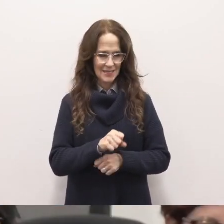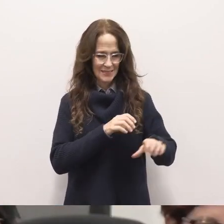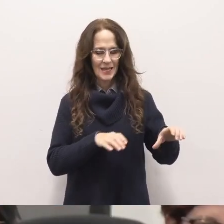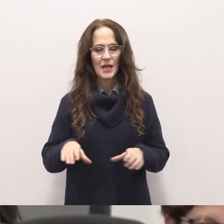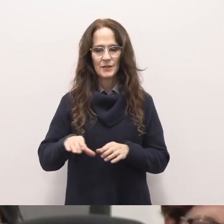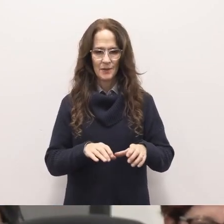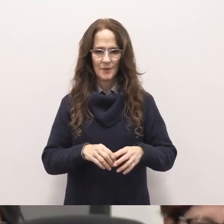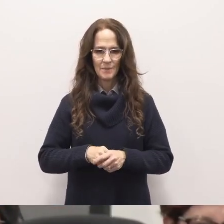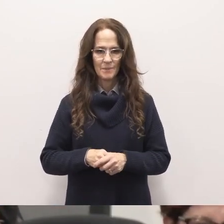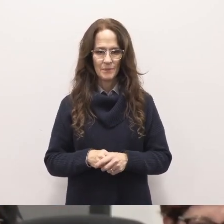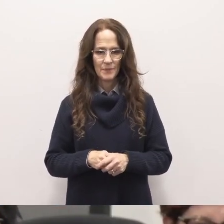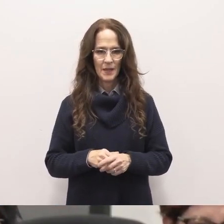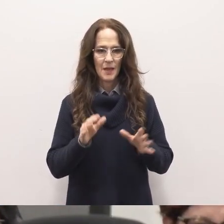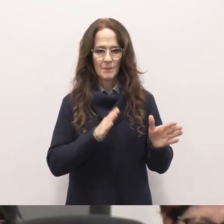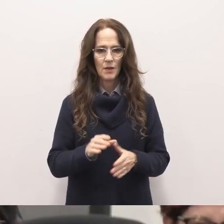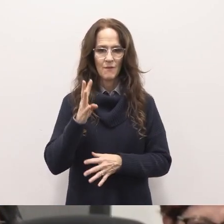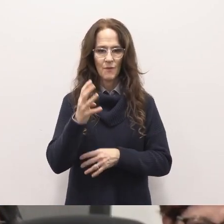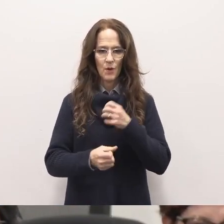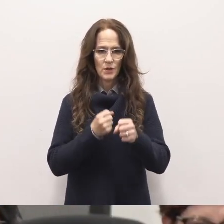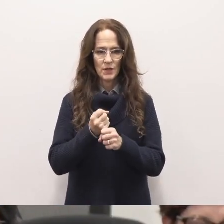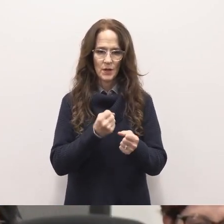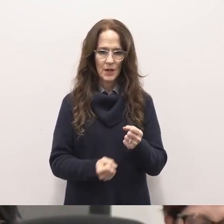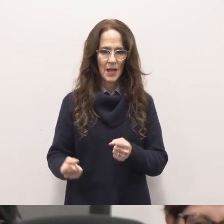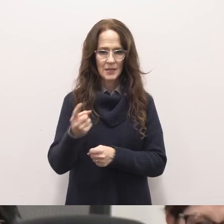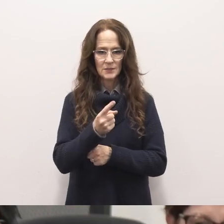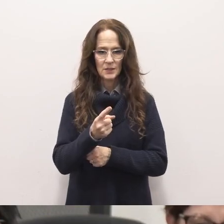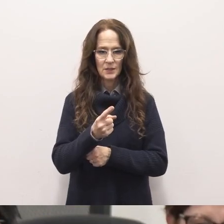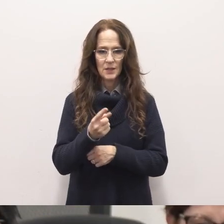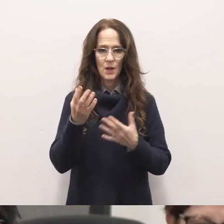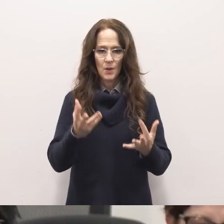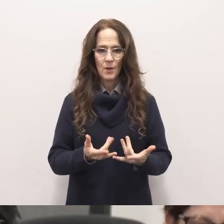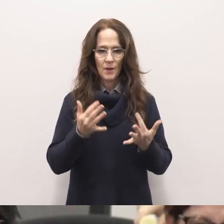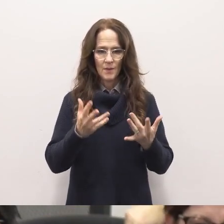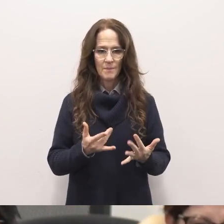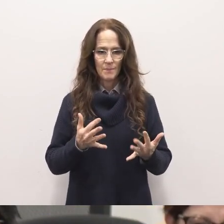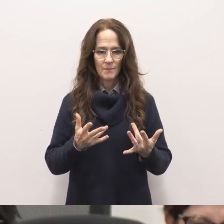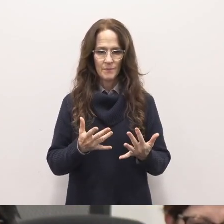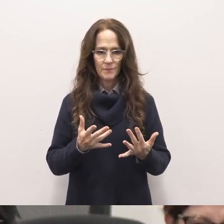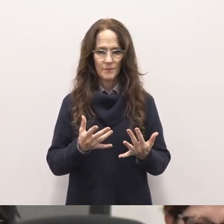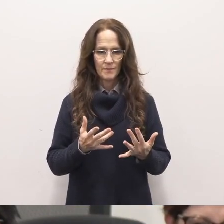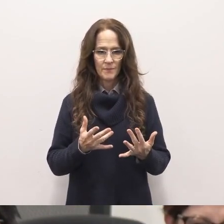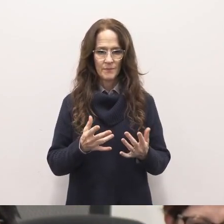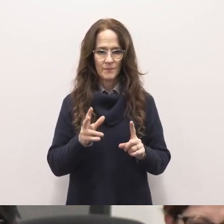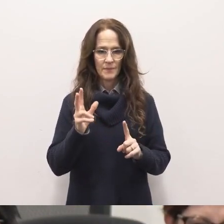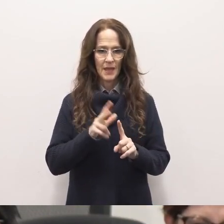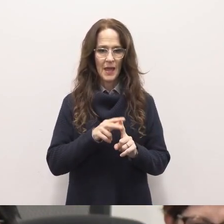I plan on going to a four year university next year. Still waiting for apps to come out.